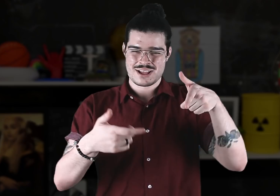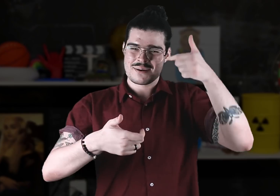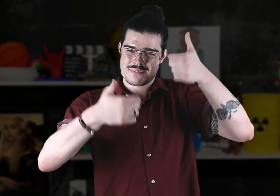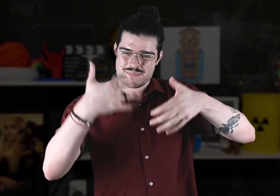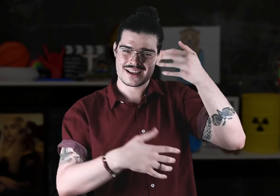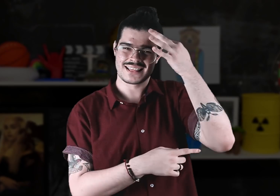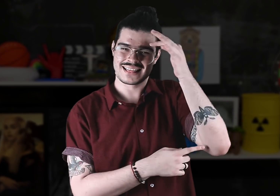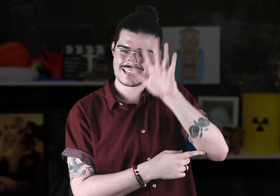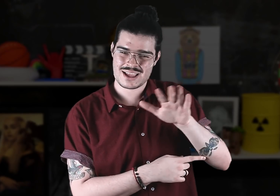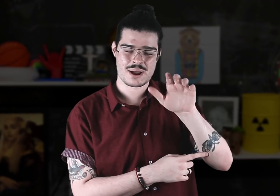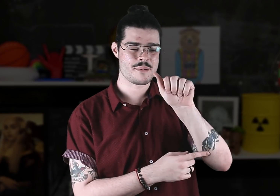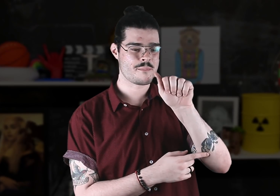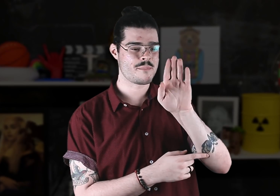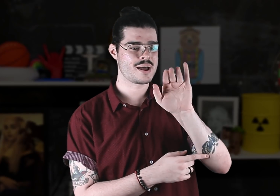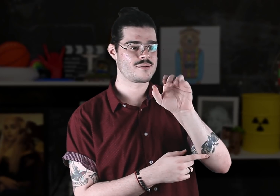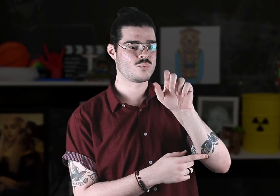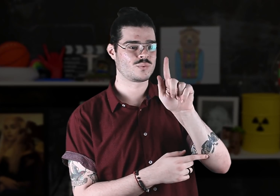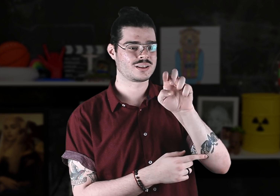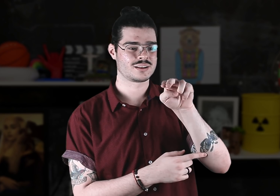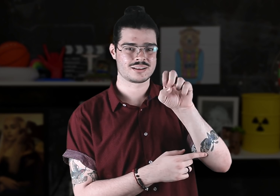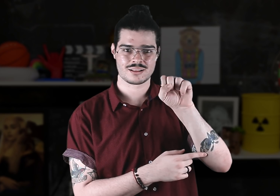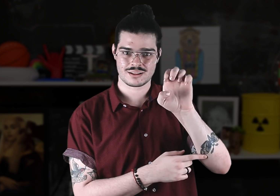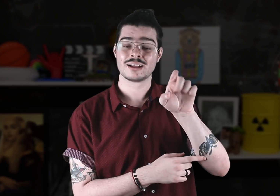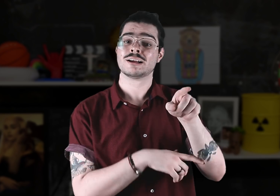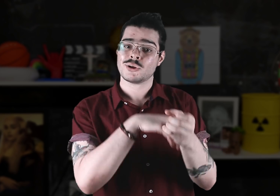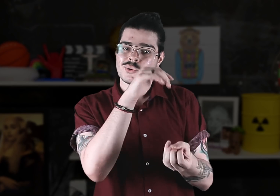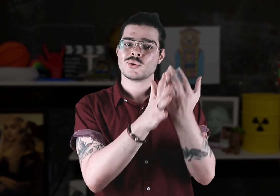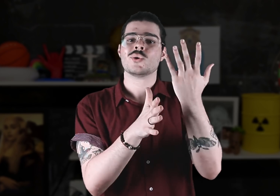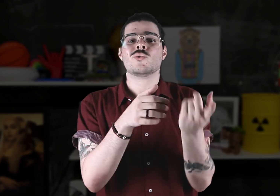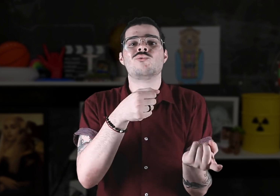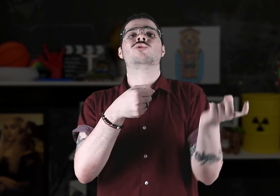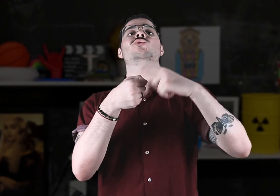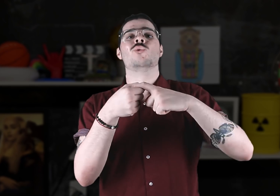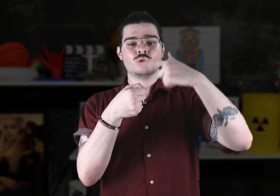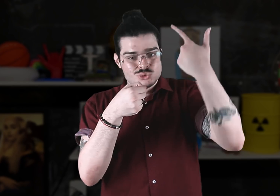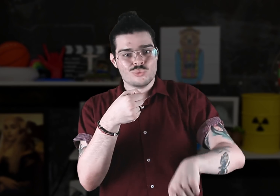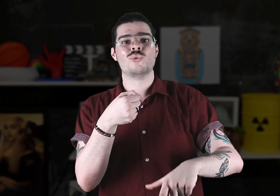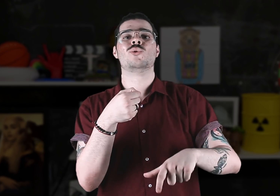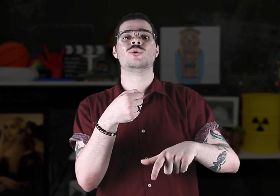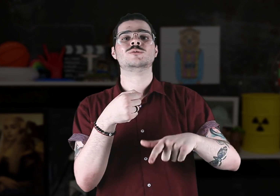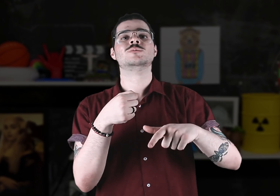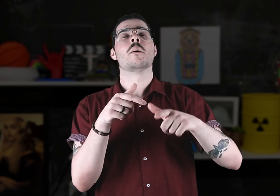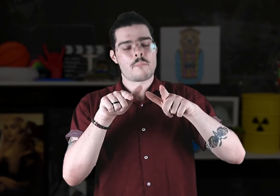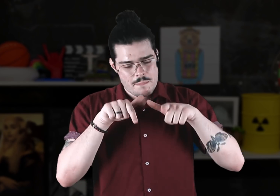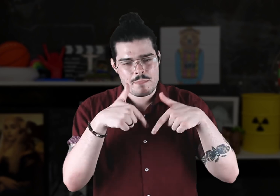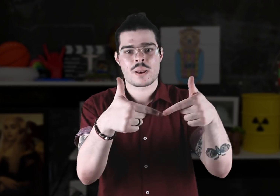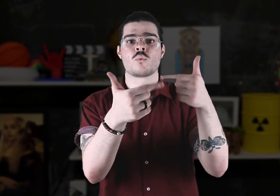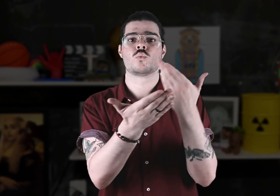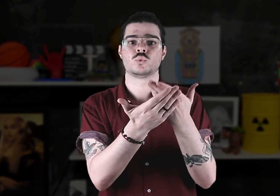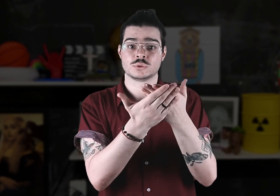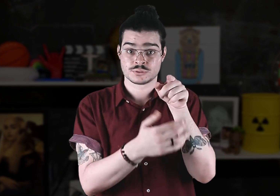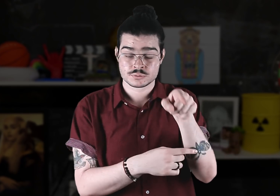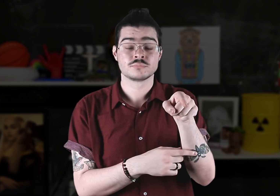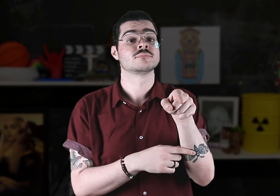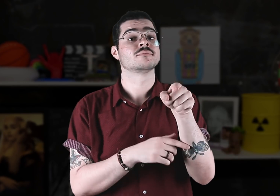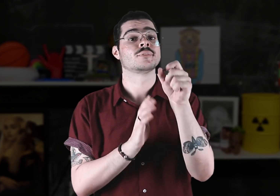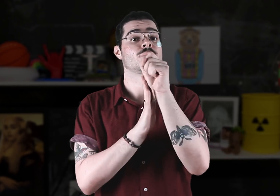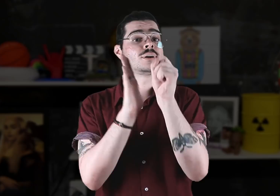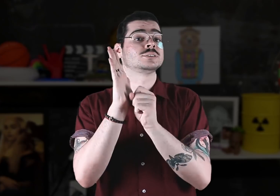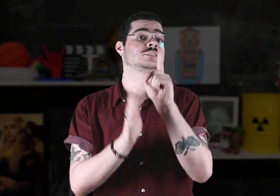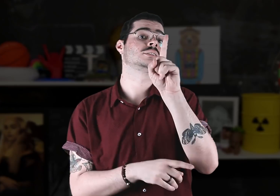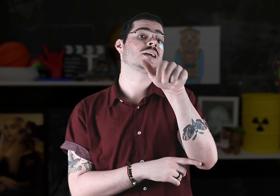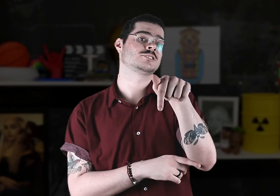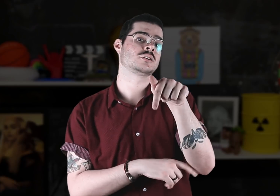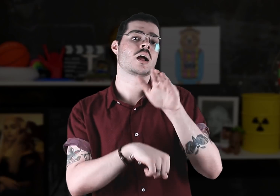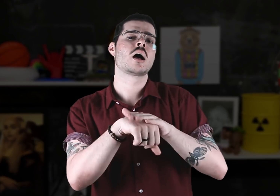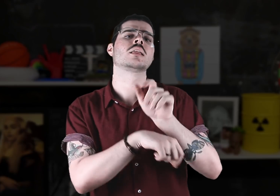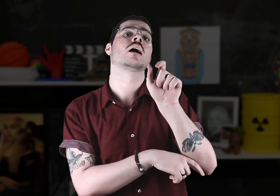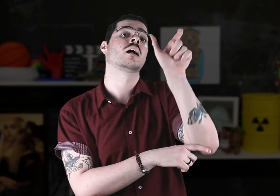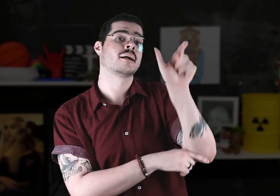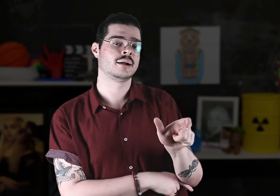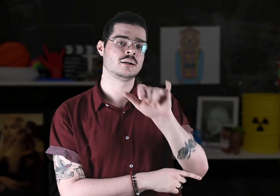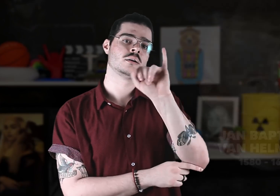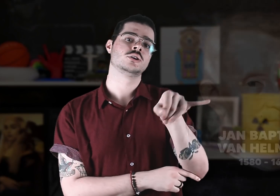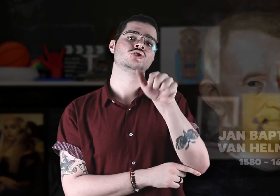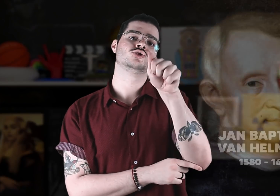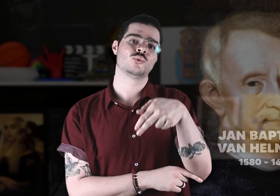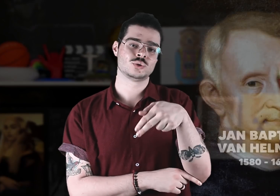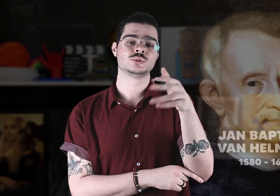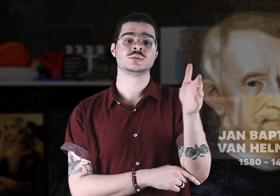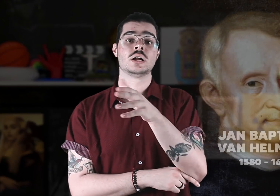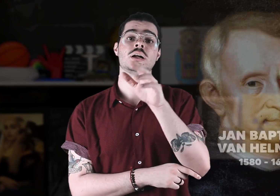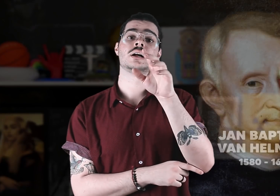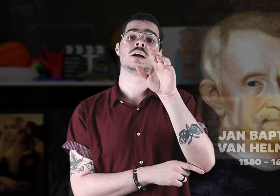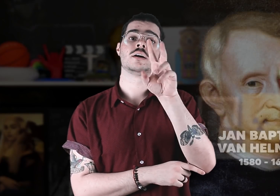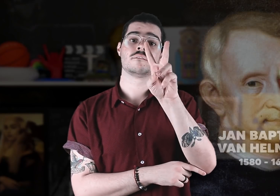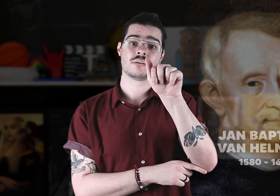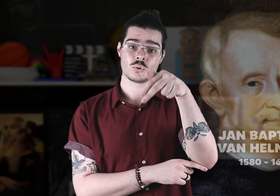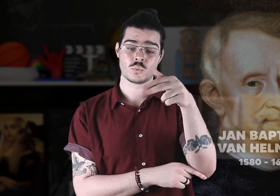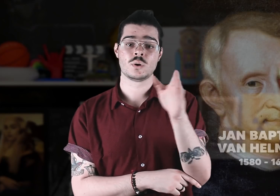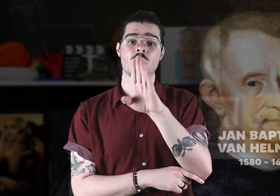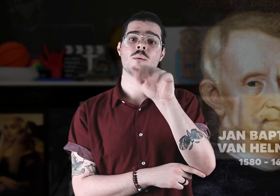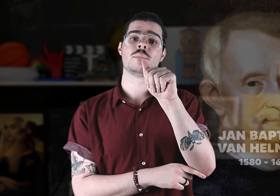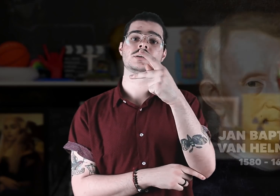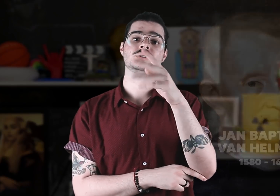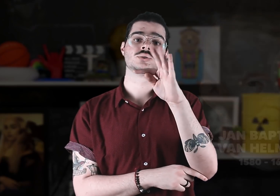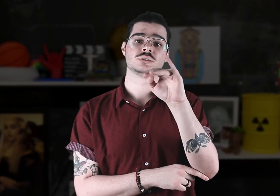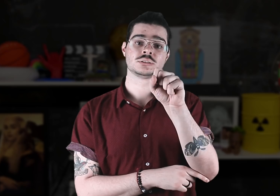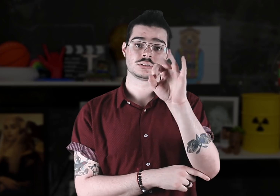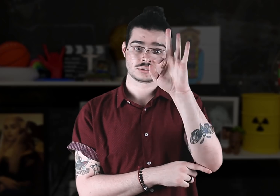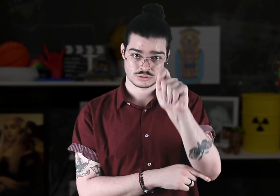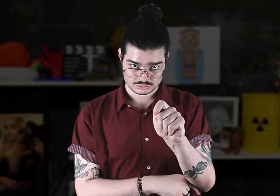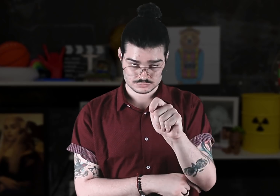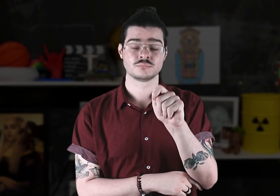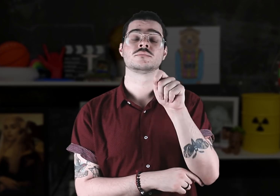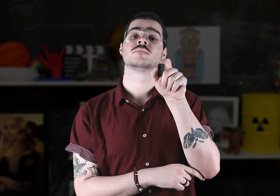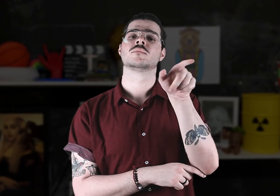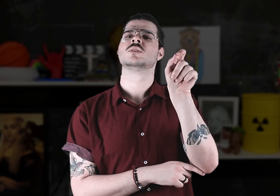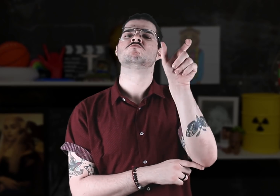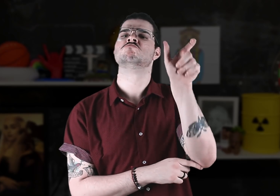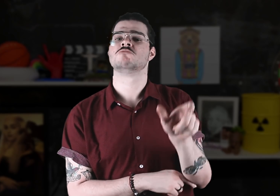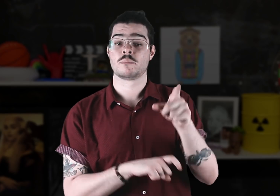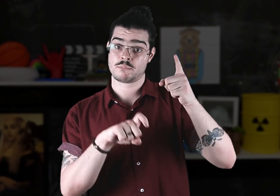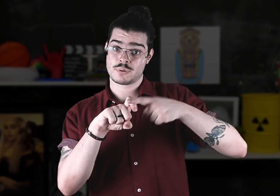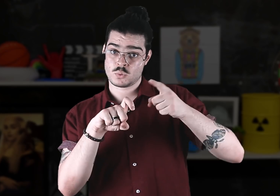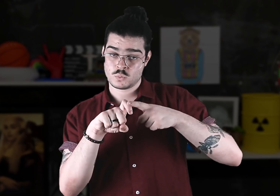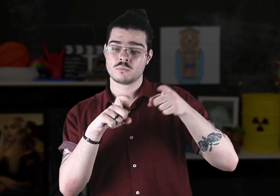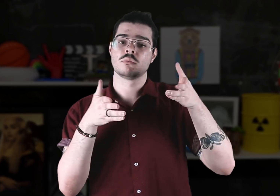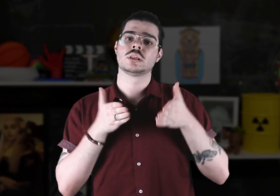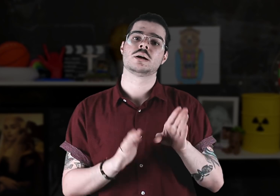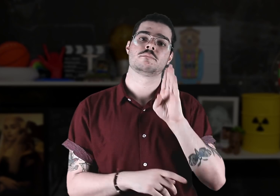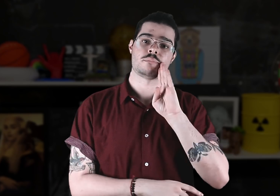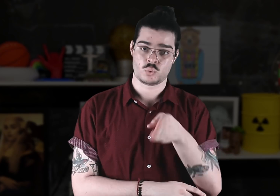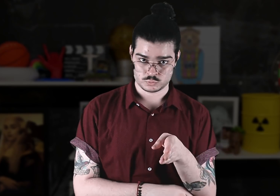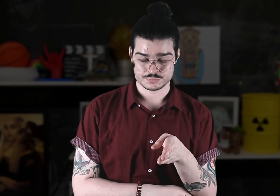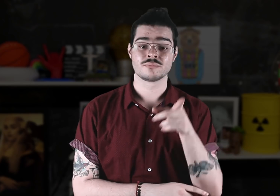This theory reappeared around the 17th century by Jan Baptista Van Helmont, a Belgian doctor,